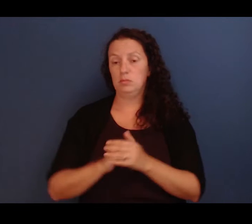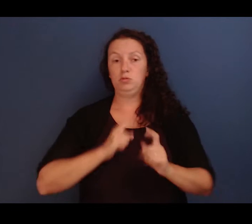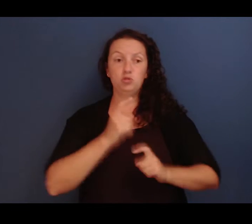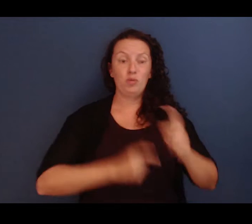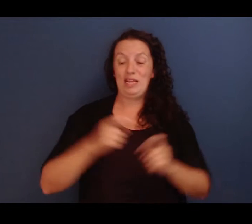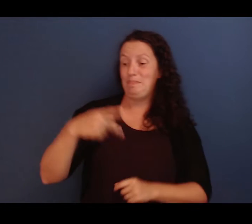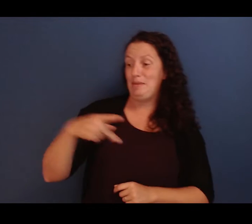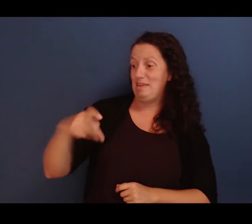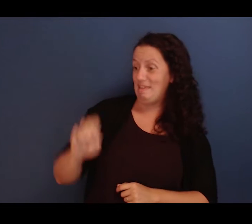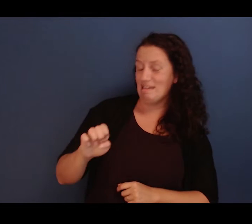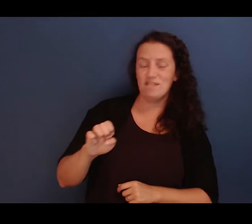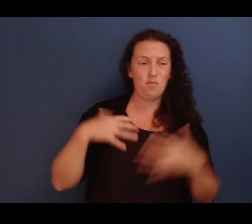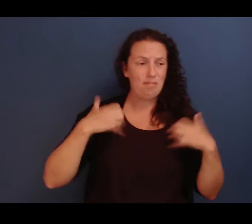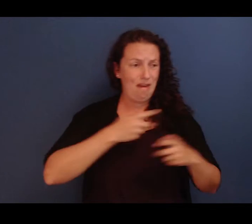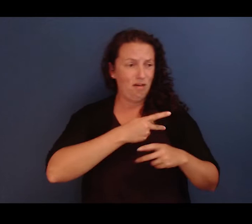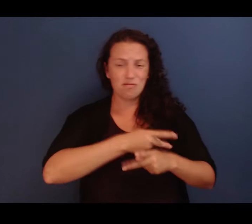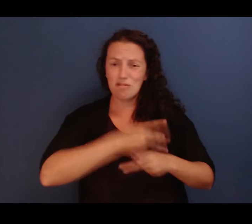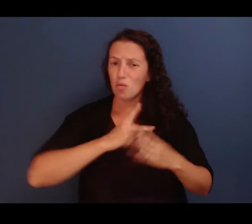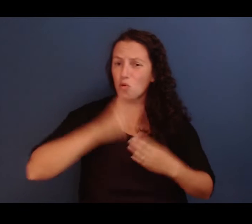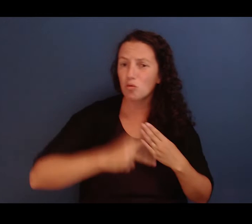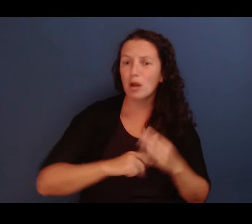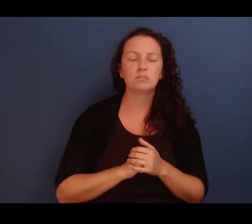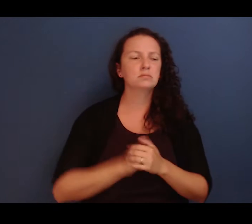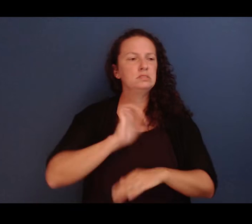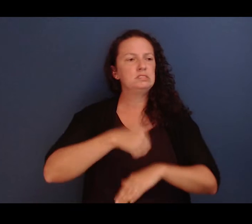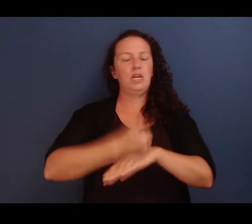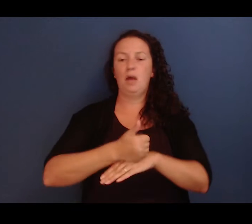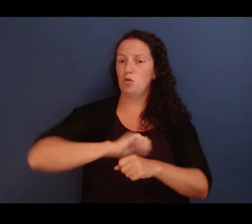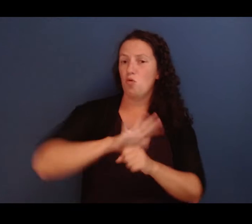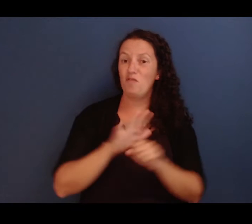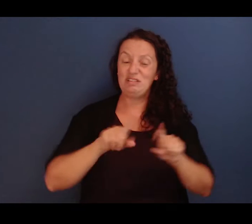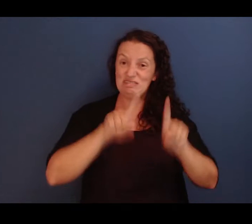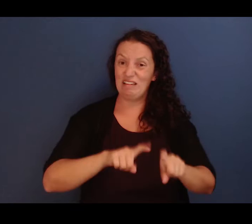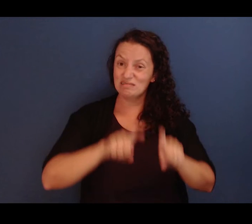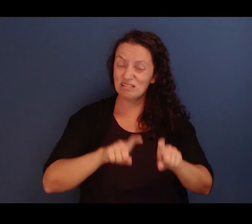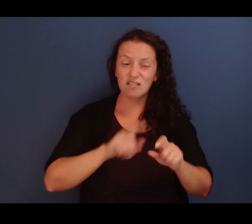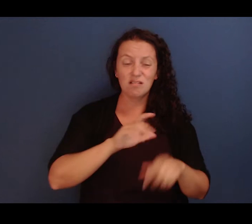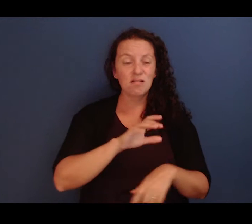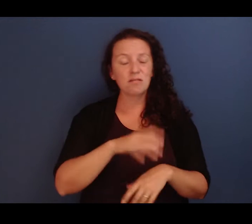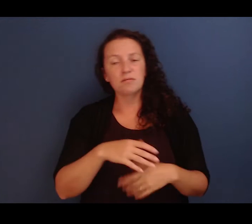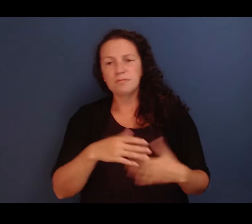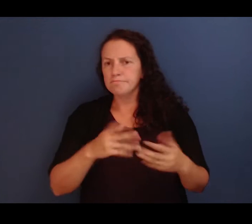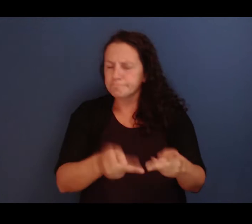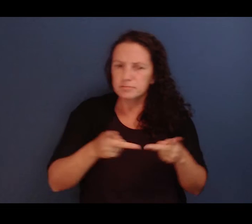PPE from our healthcare programs, a COVID testing clinic, an online contact tracer training